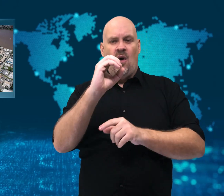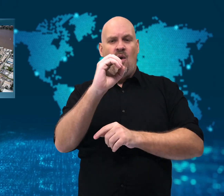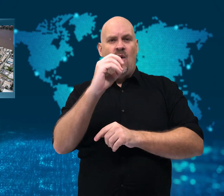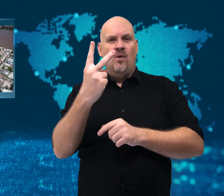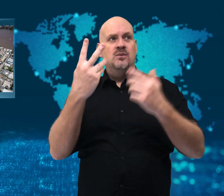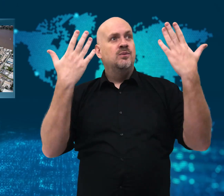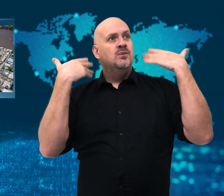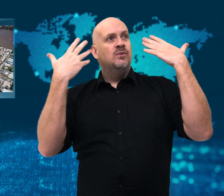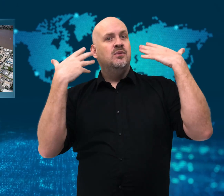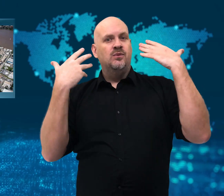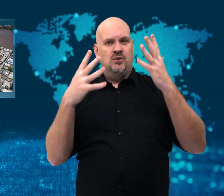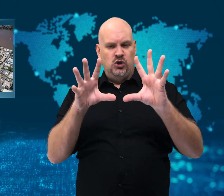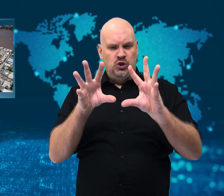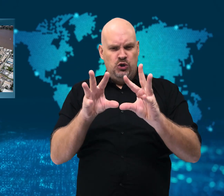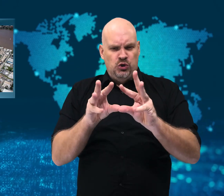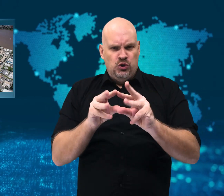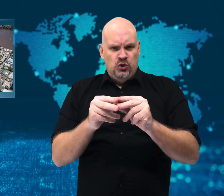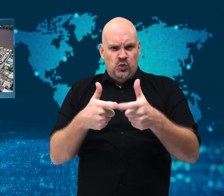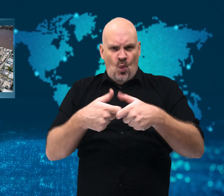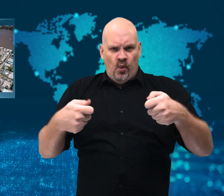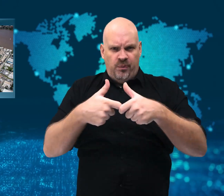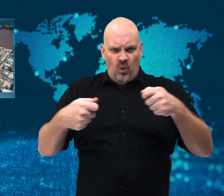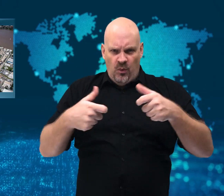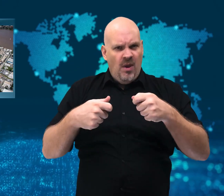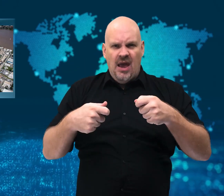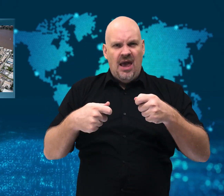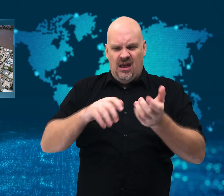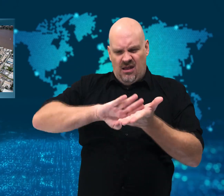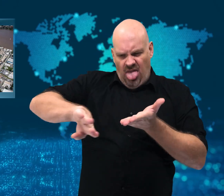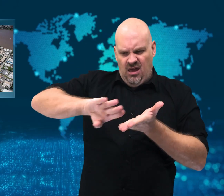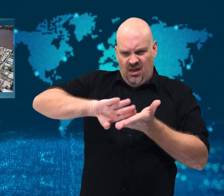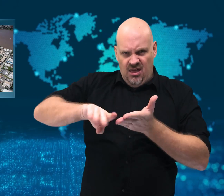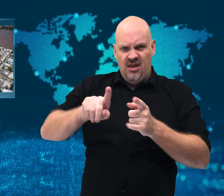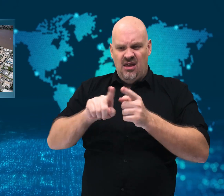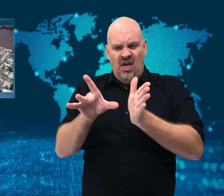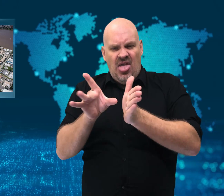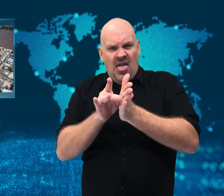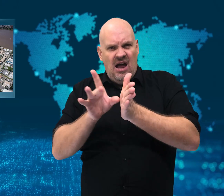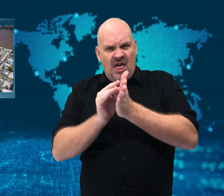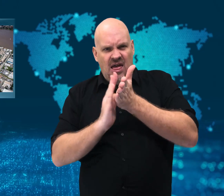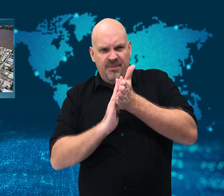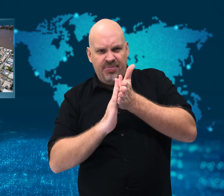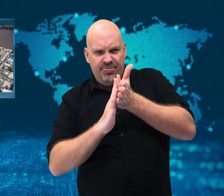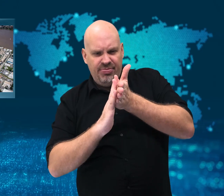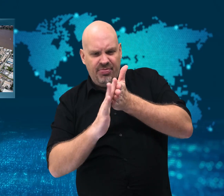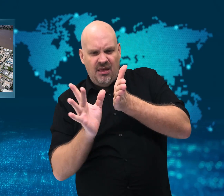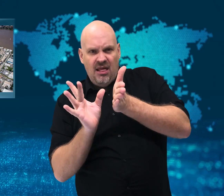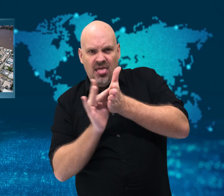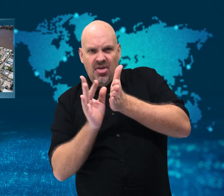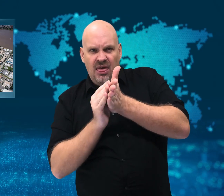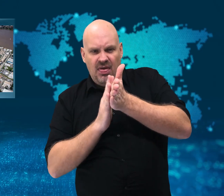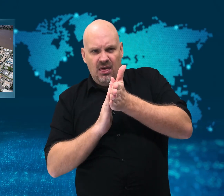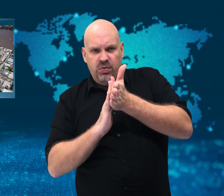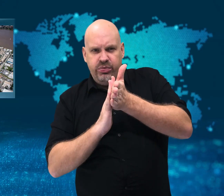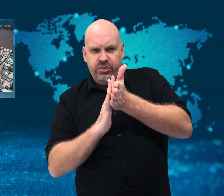and cause algae blooms in waterways near them.